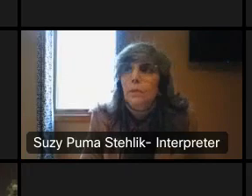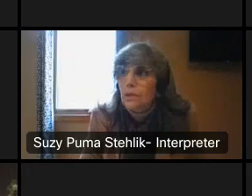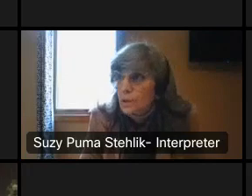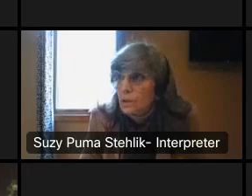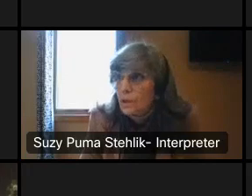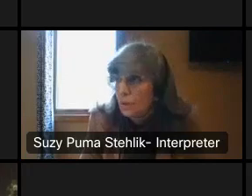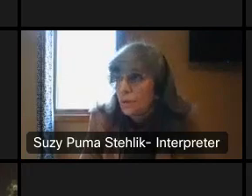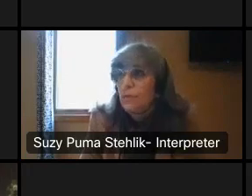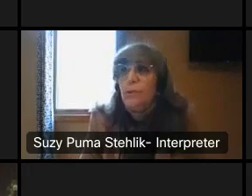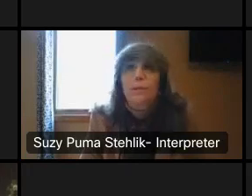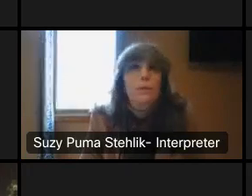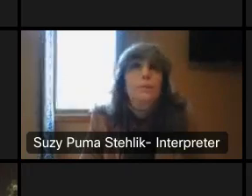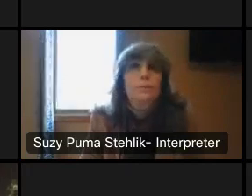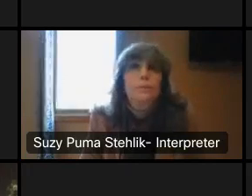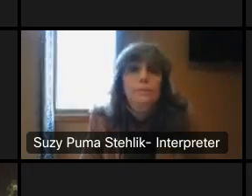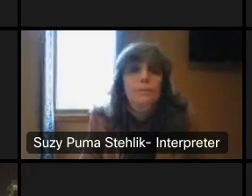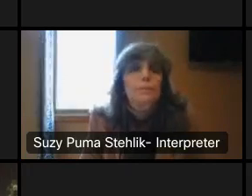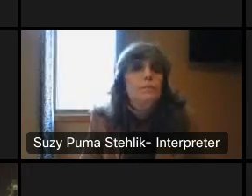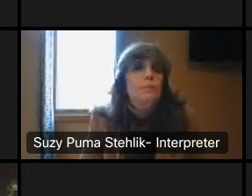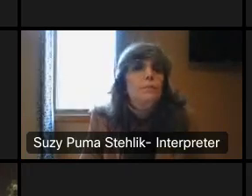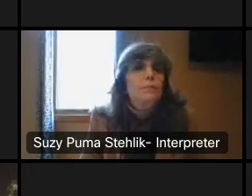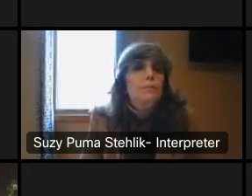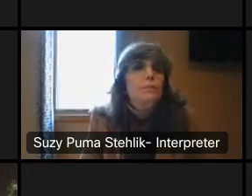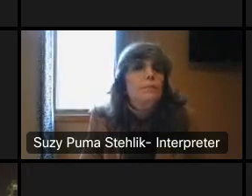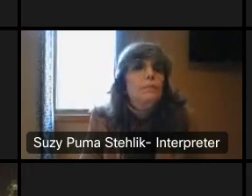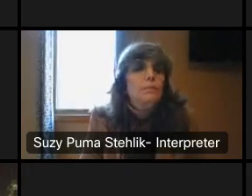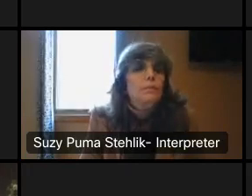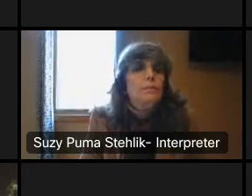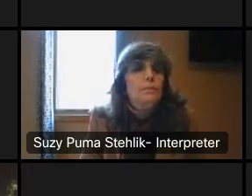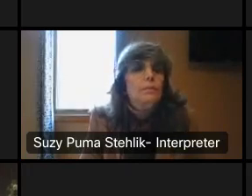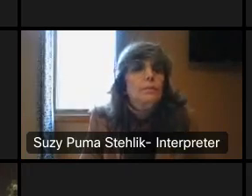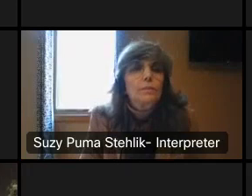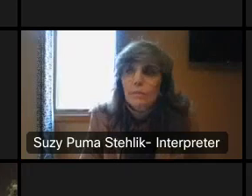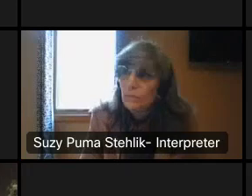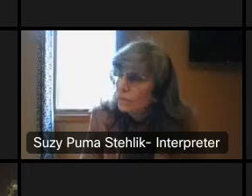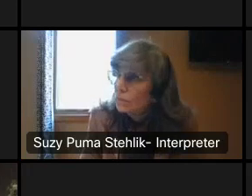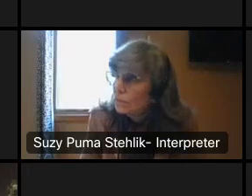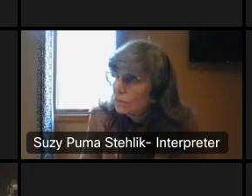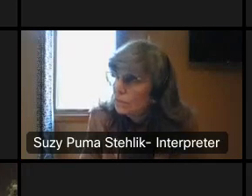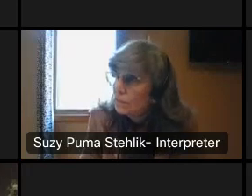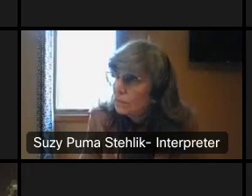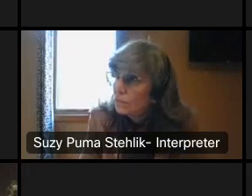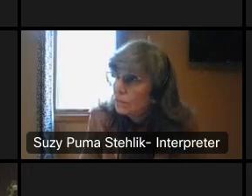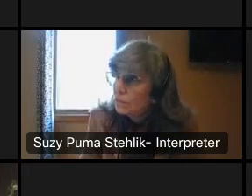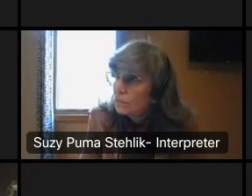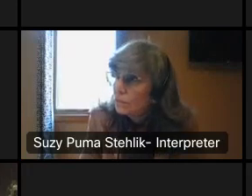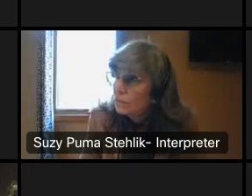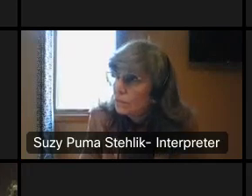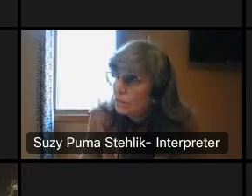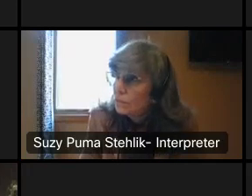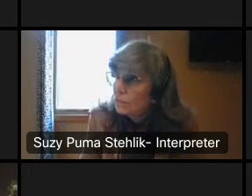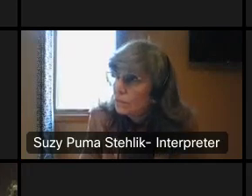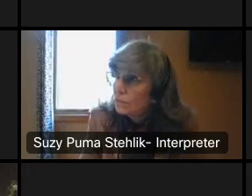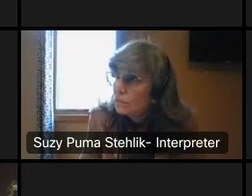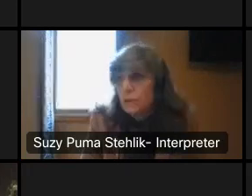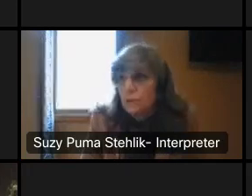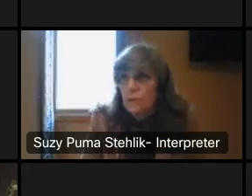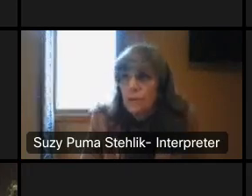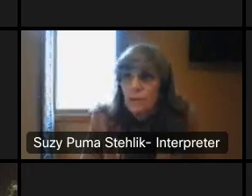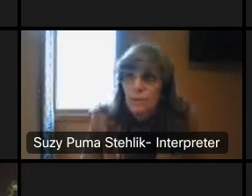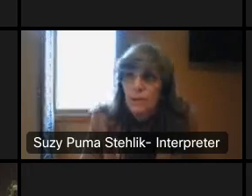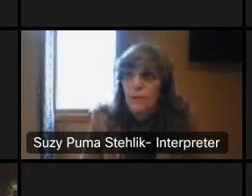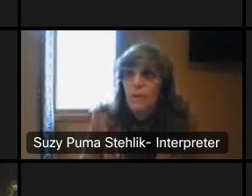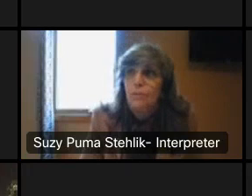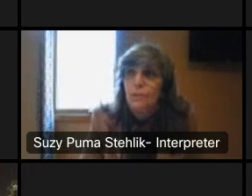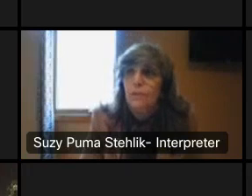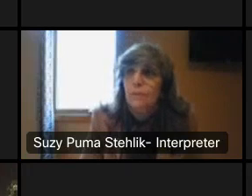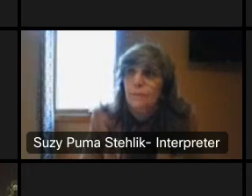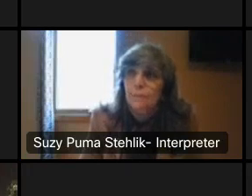Is there a good well, I have to say I agree with you. It's.